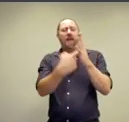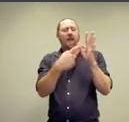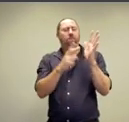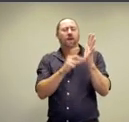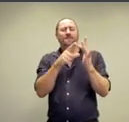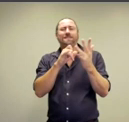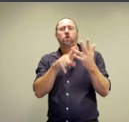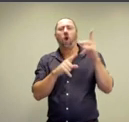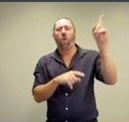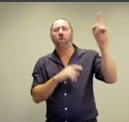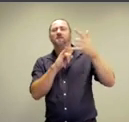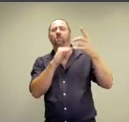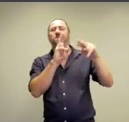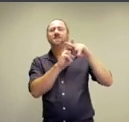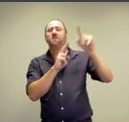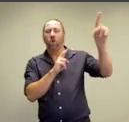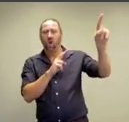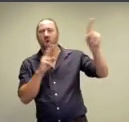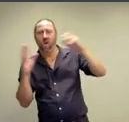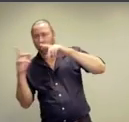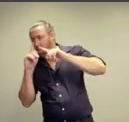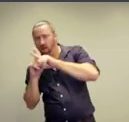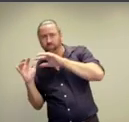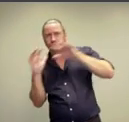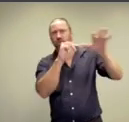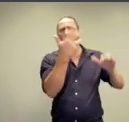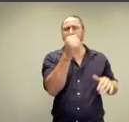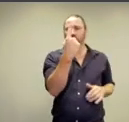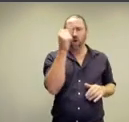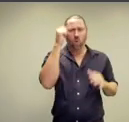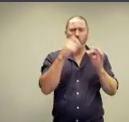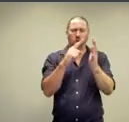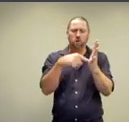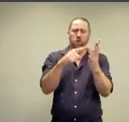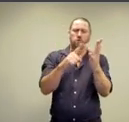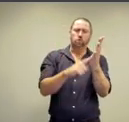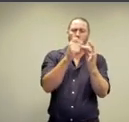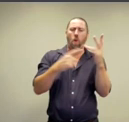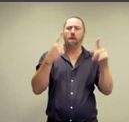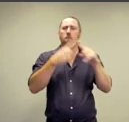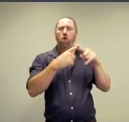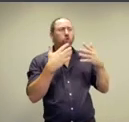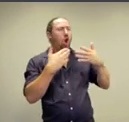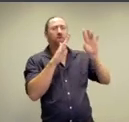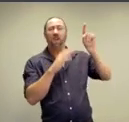one of the hubs of the leather subculture in 1961 when a bar called, The Toolbox opened its doors in the